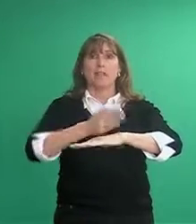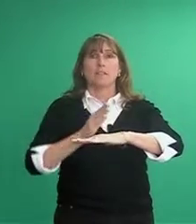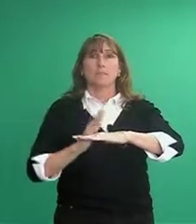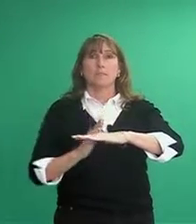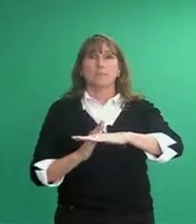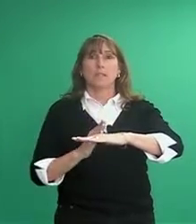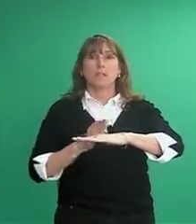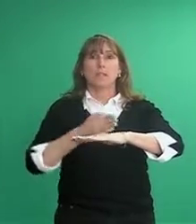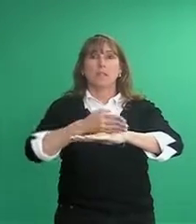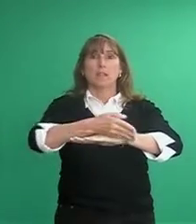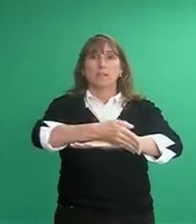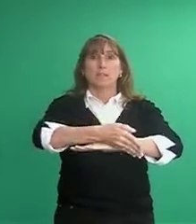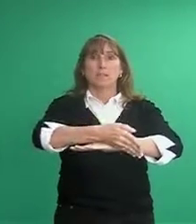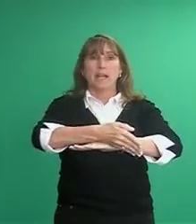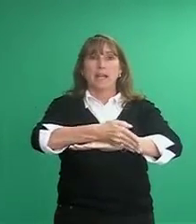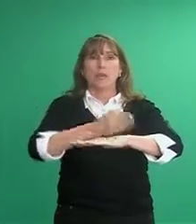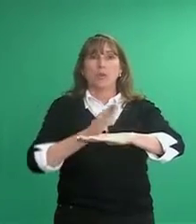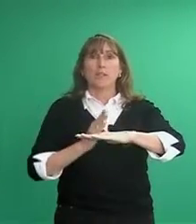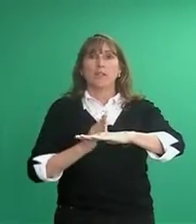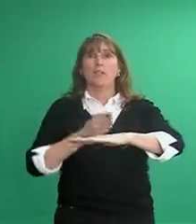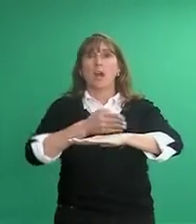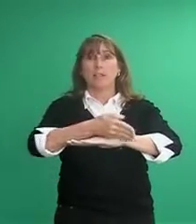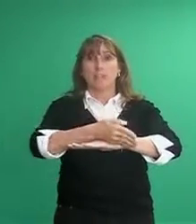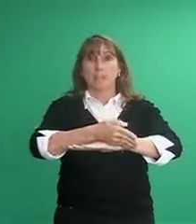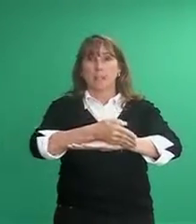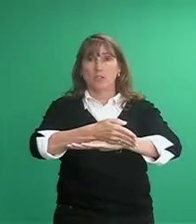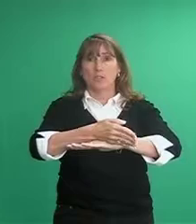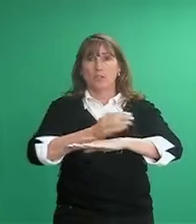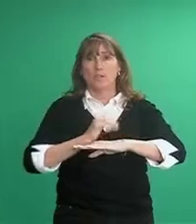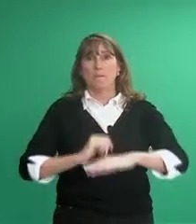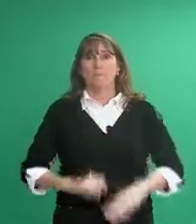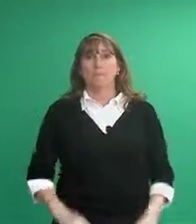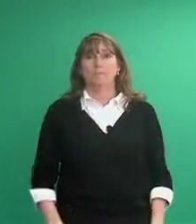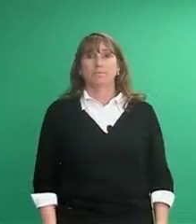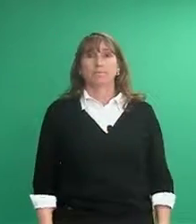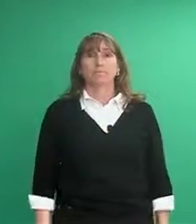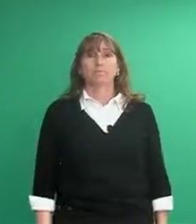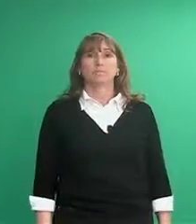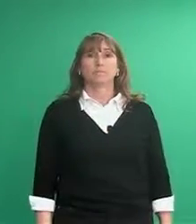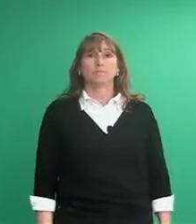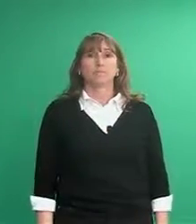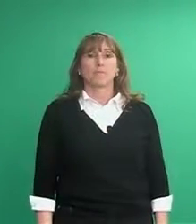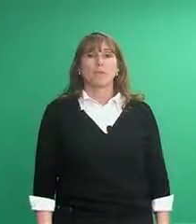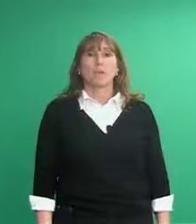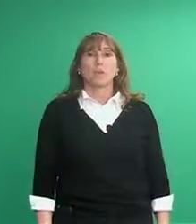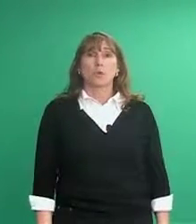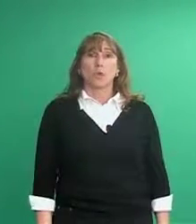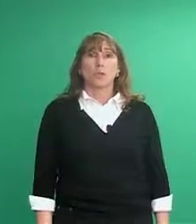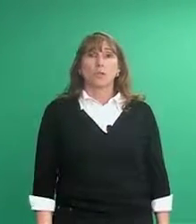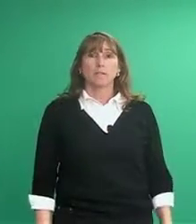This would be like going across the bridge or something corner